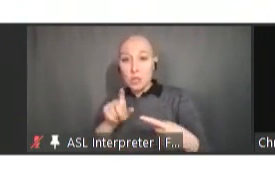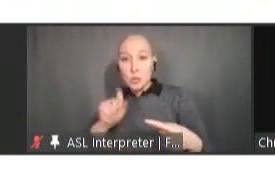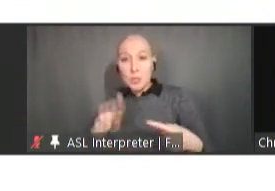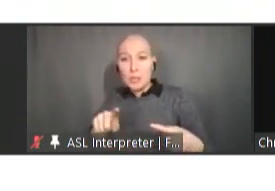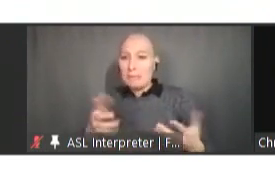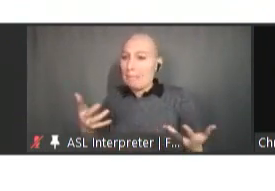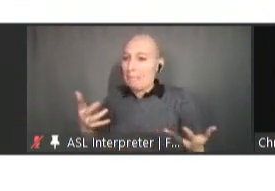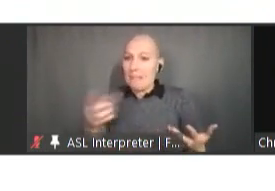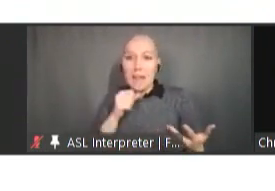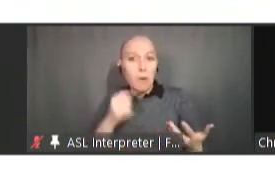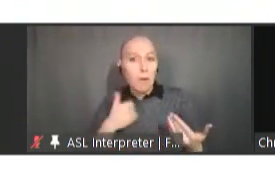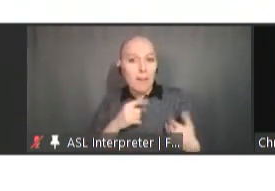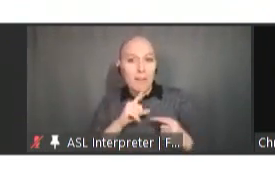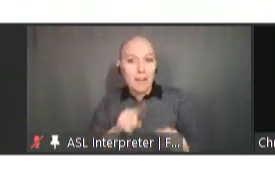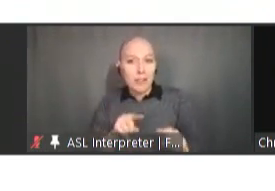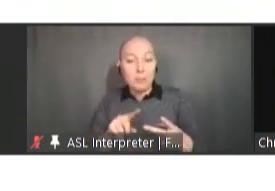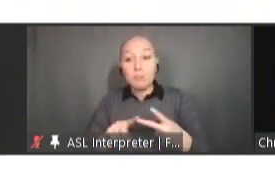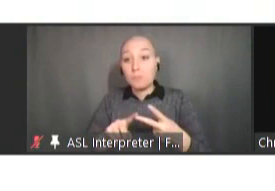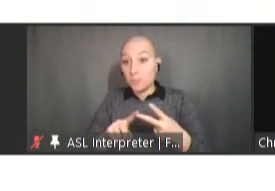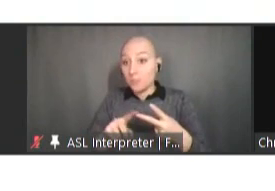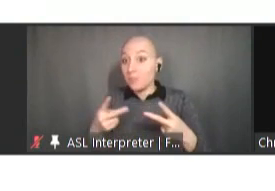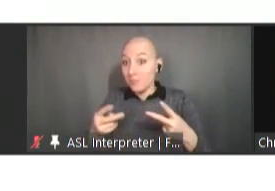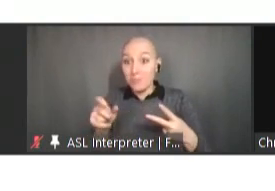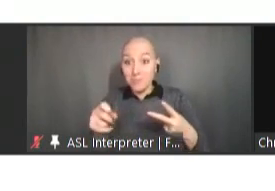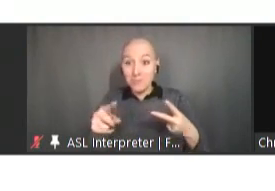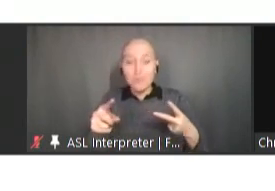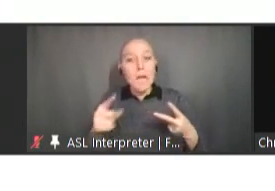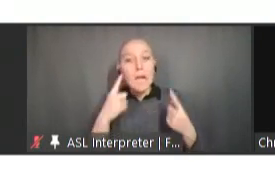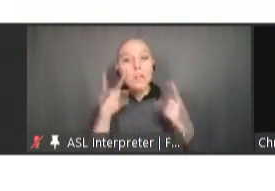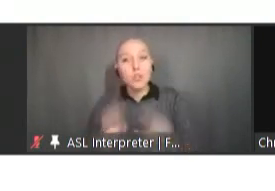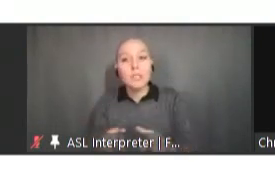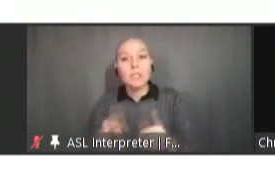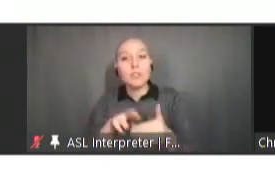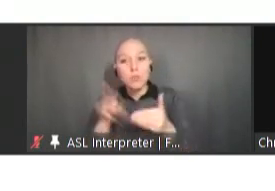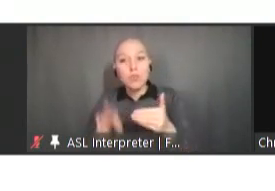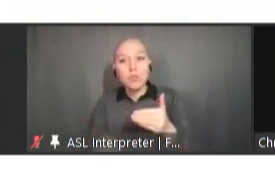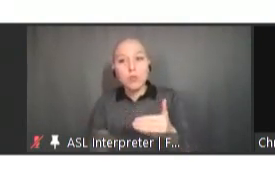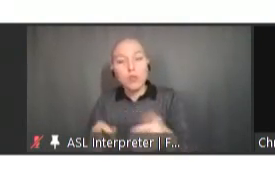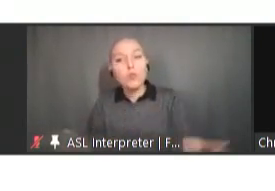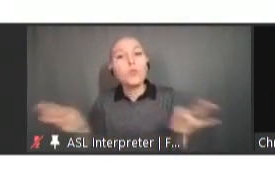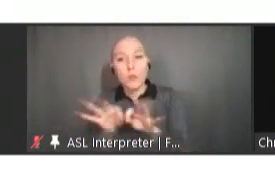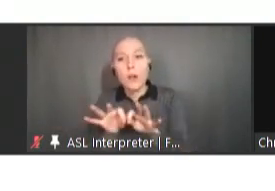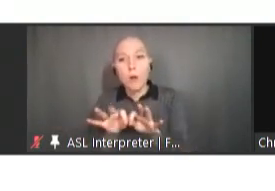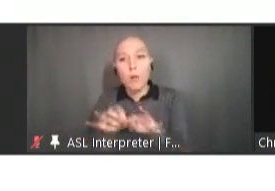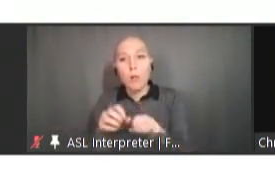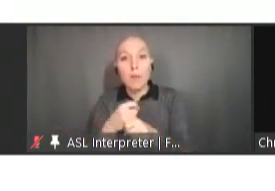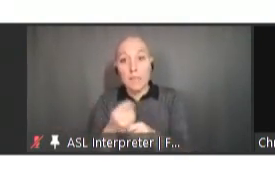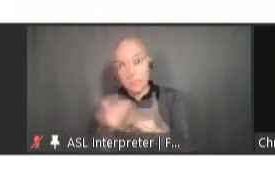these results are going to be critical in making some of those strategic decisions going forward. Jeffrey Duchin: Thank you.